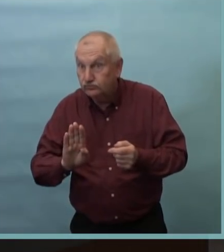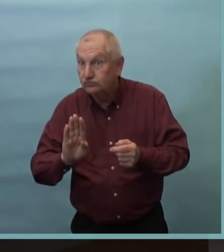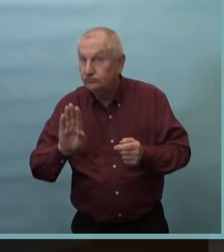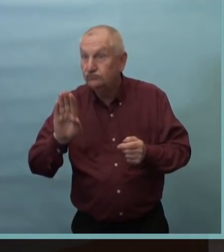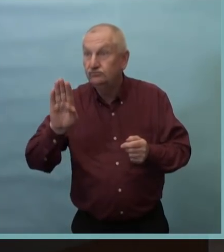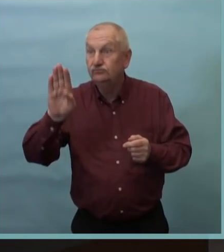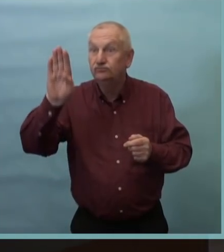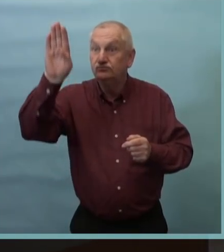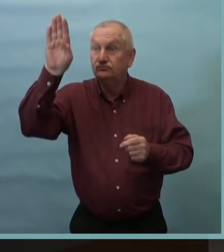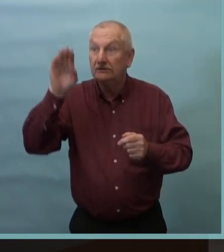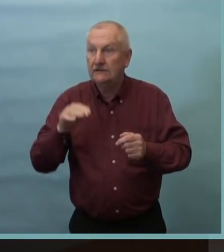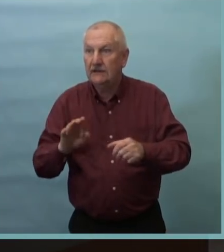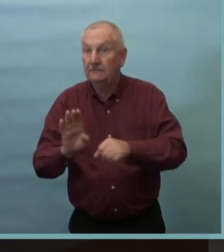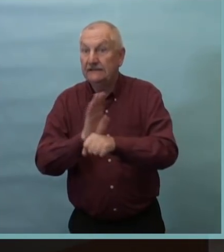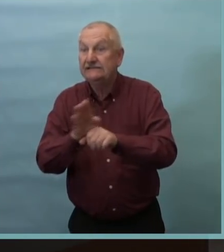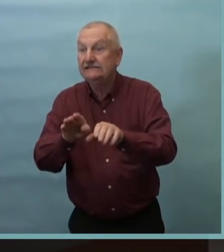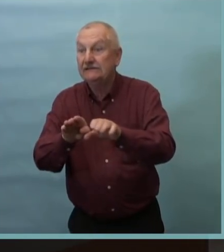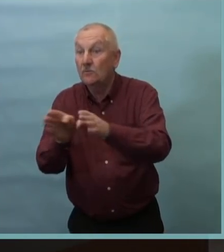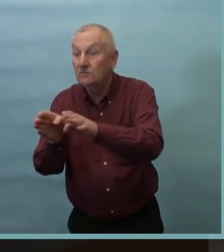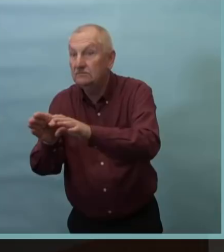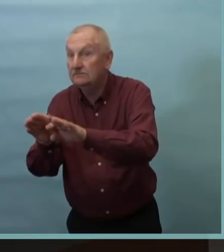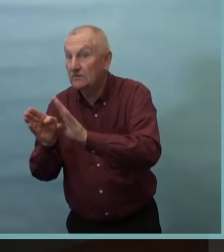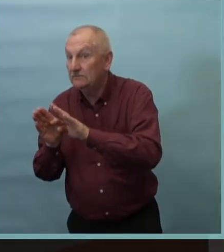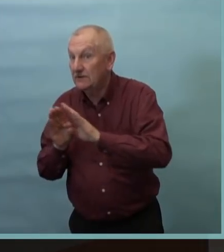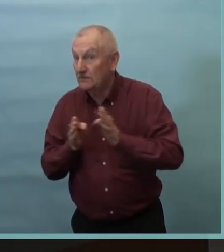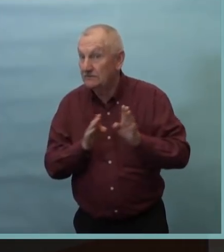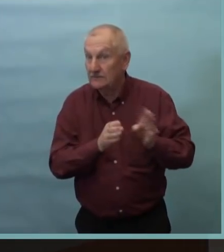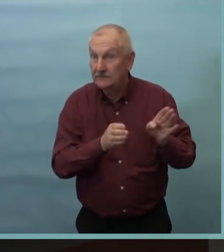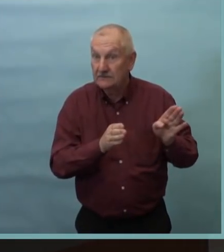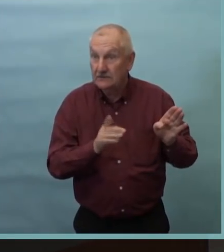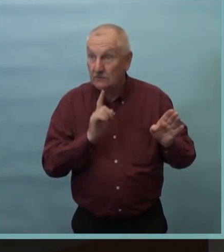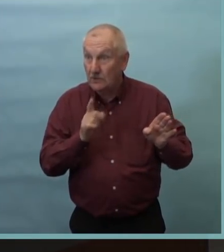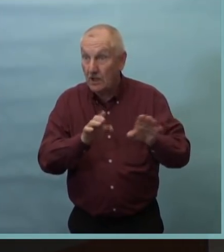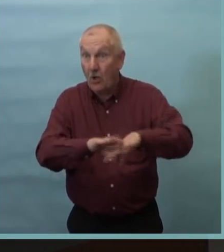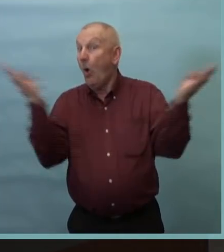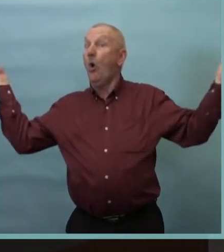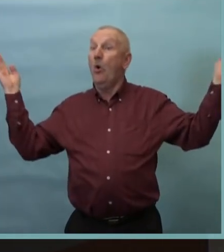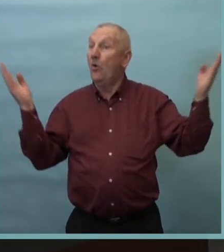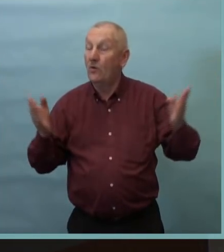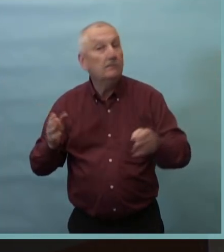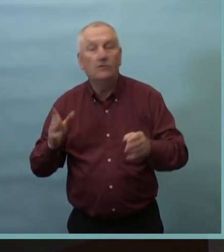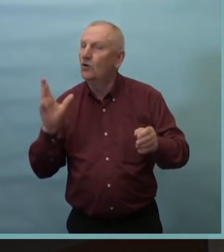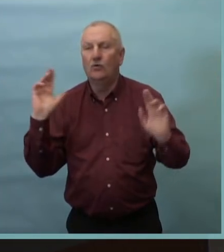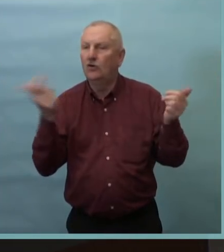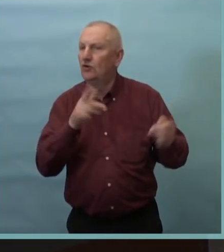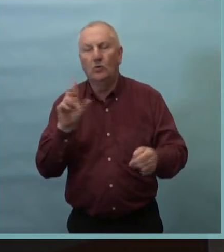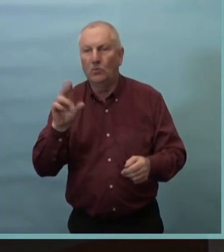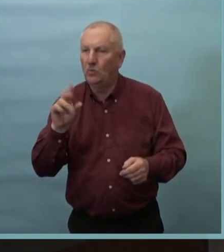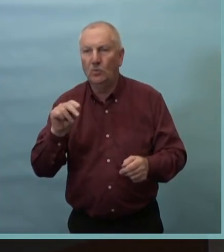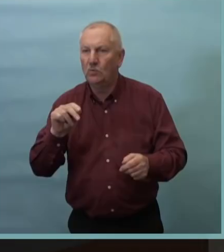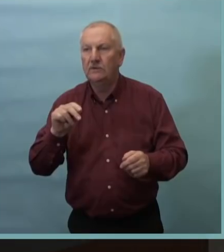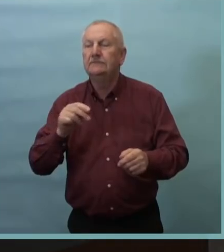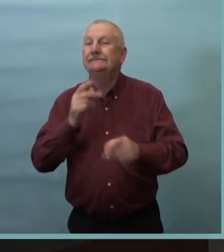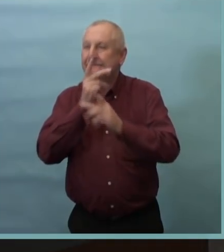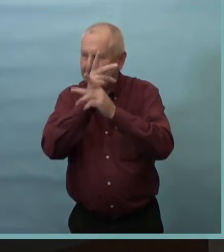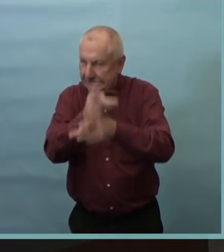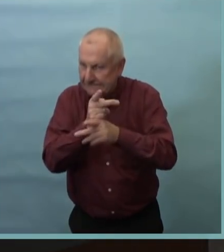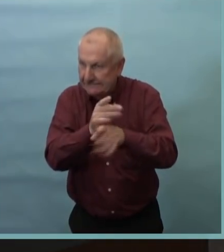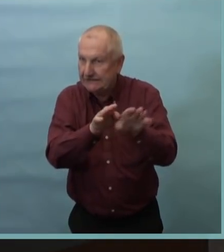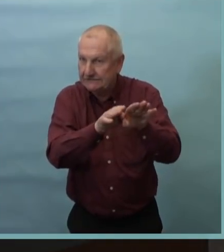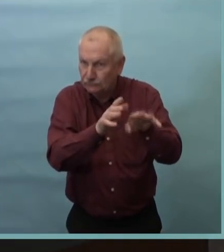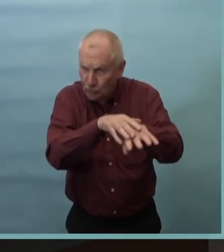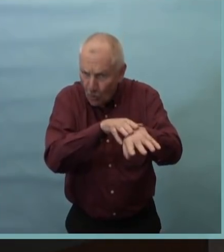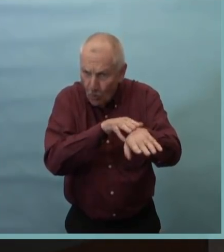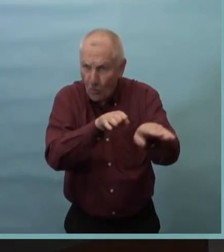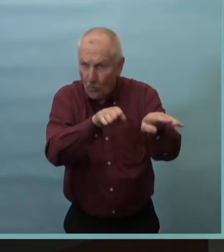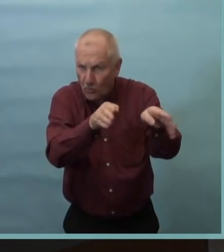closed we're gonna do this very cautiously very slowly and we'll